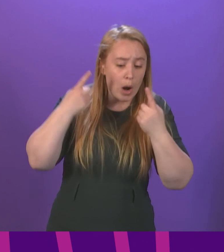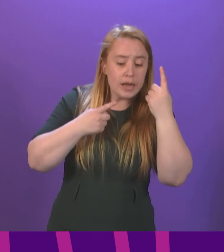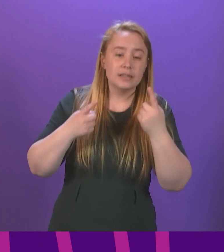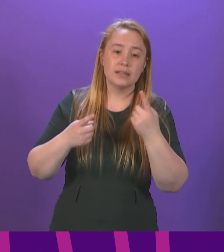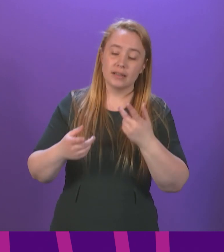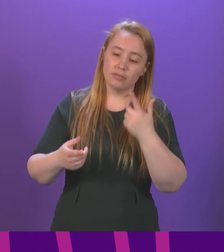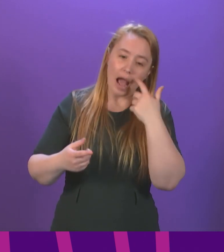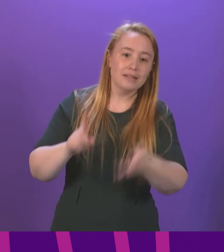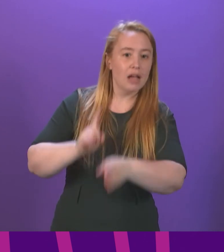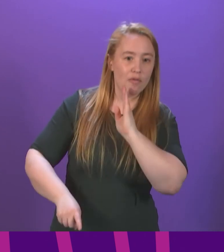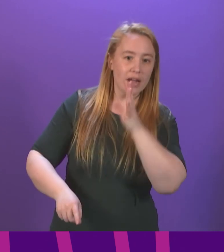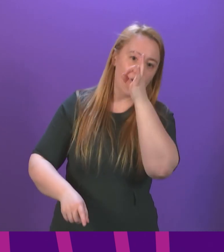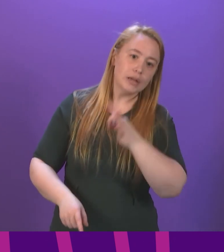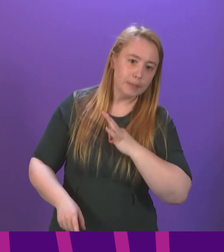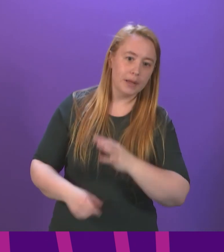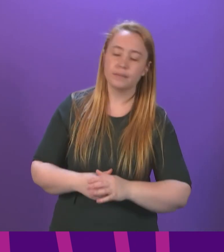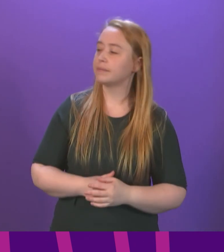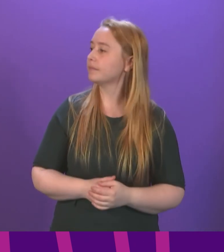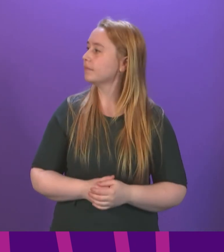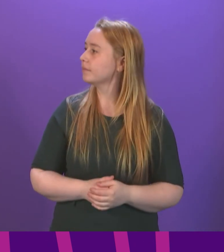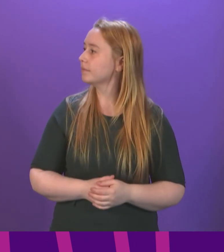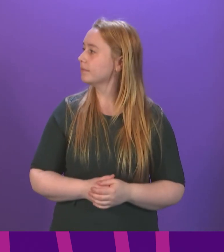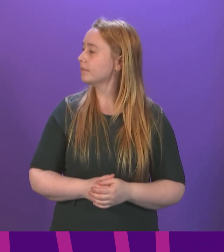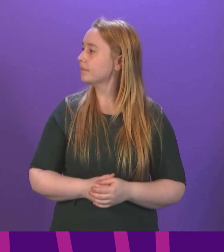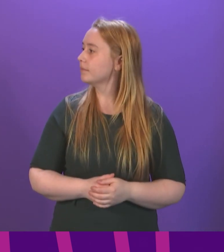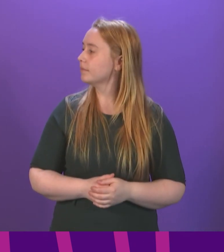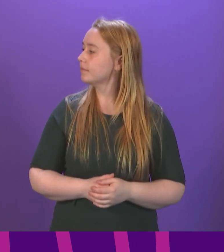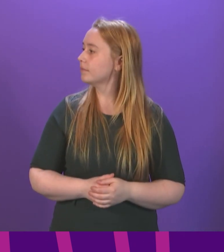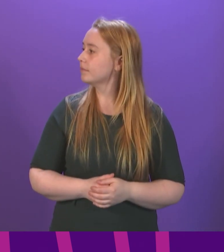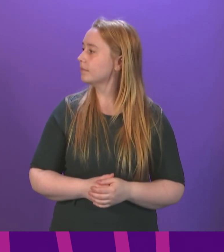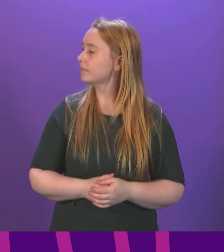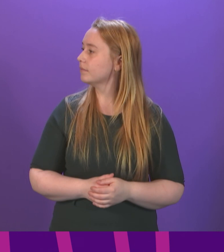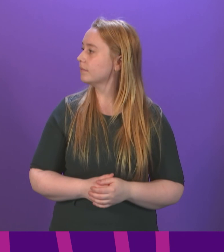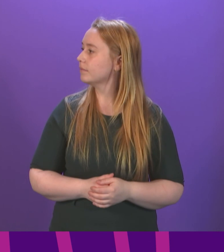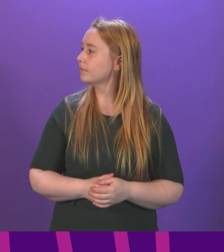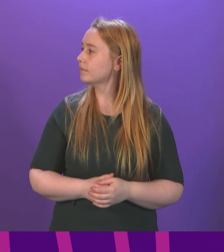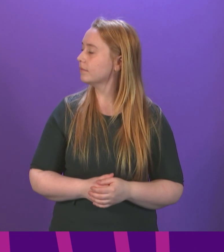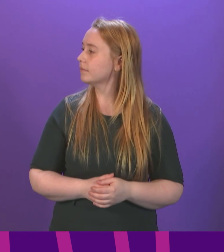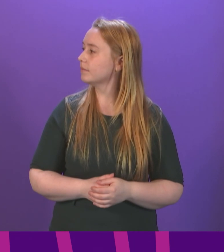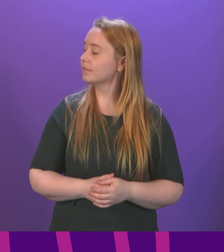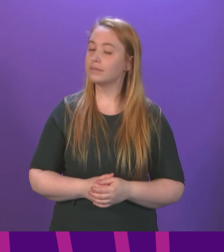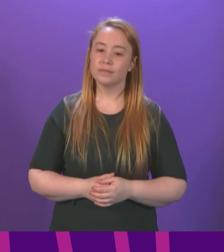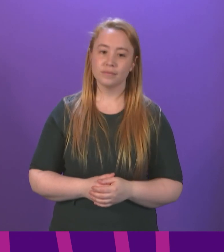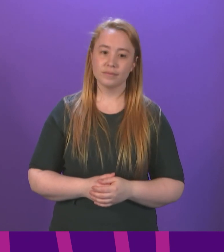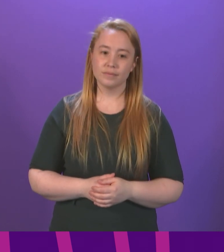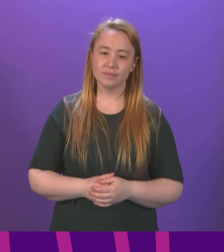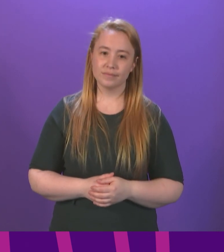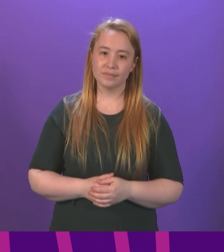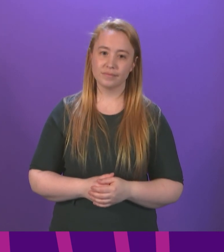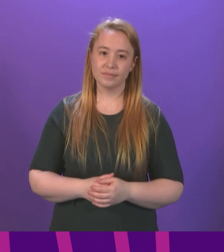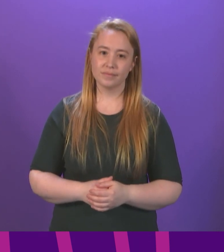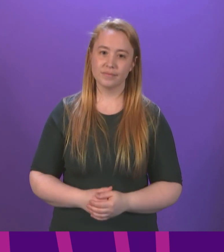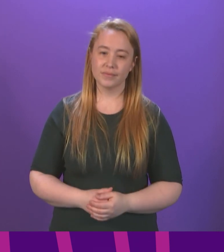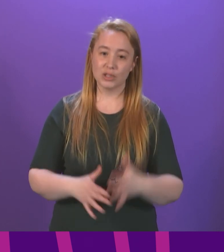David Torrance (Kirkcaldy) (SNP): I welcome the expansion of testing to all